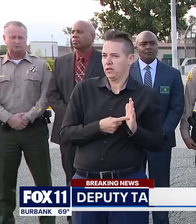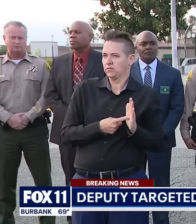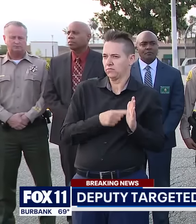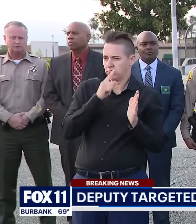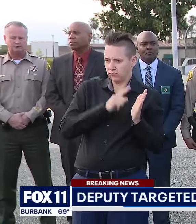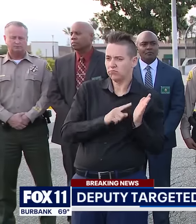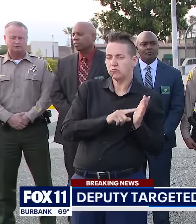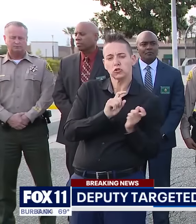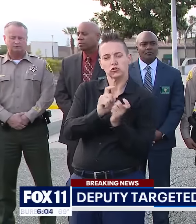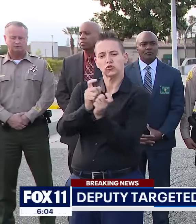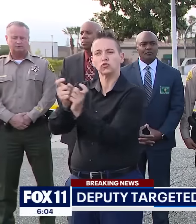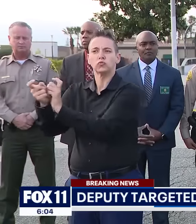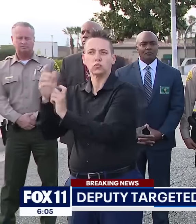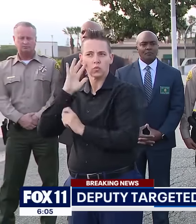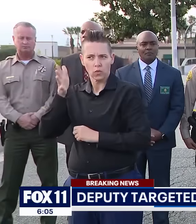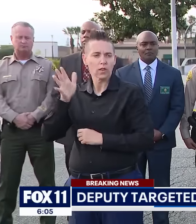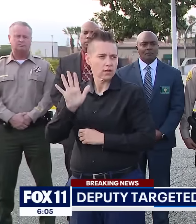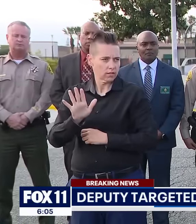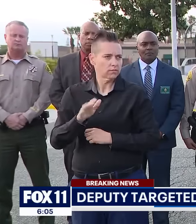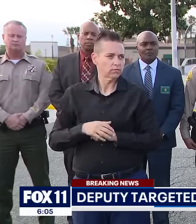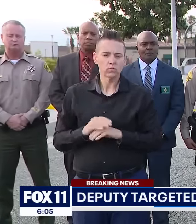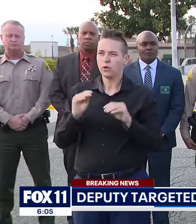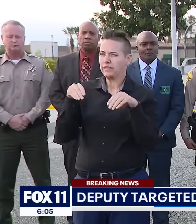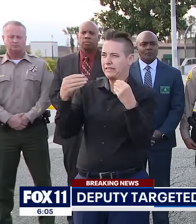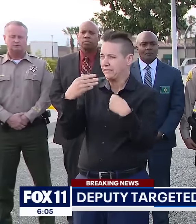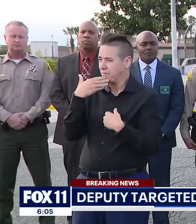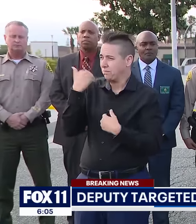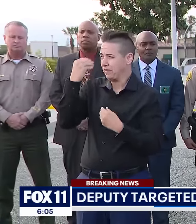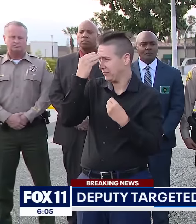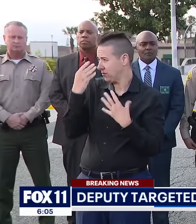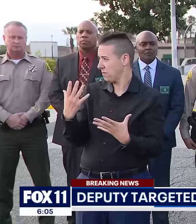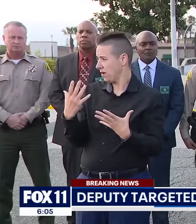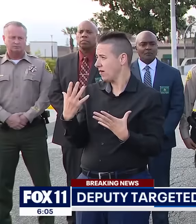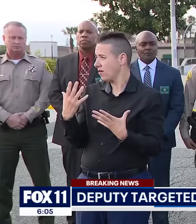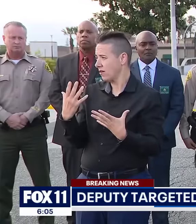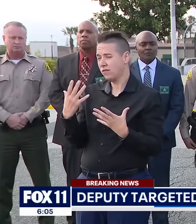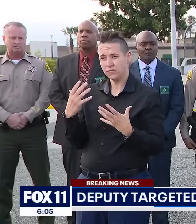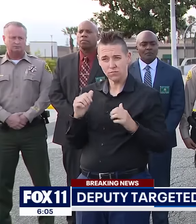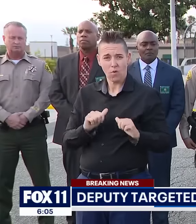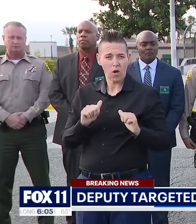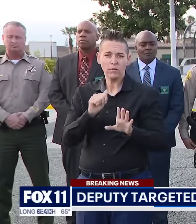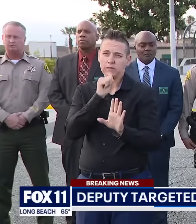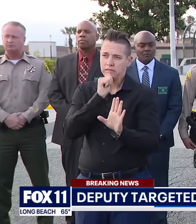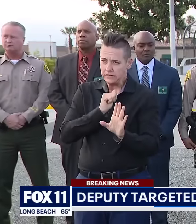Angeles County deputy, who was shot in the line of duty. Now,